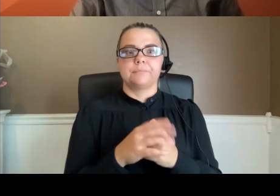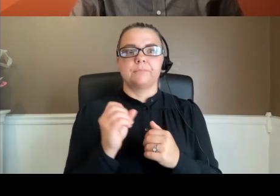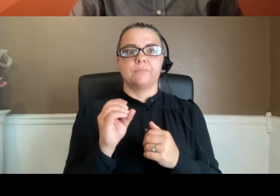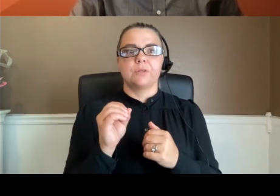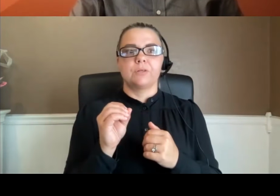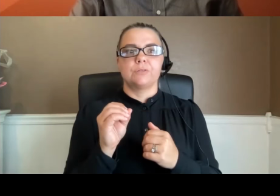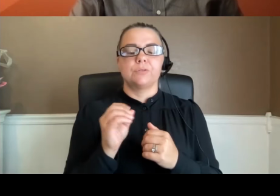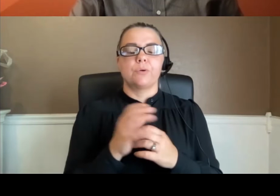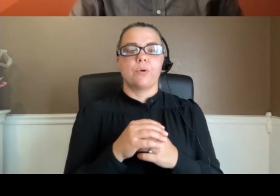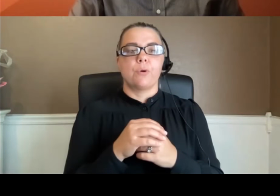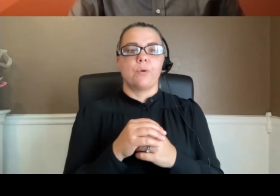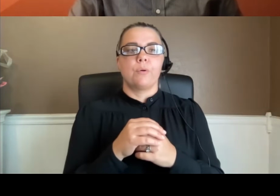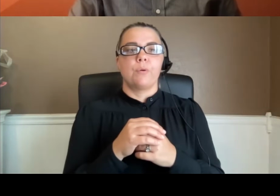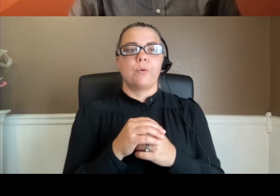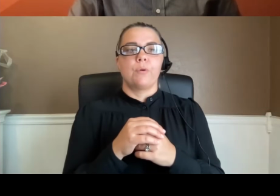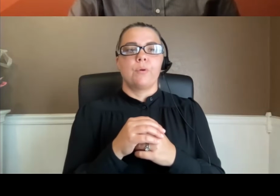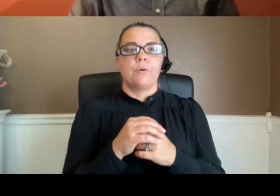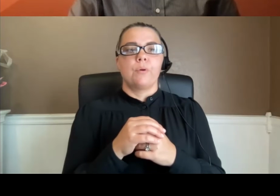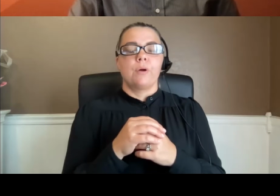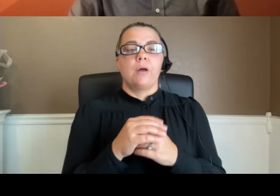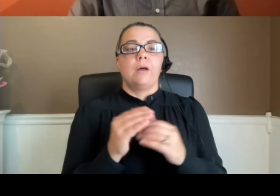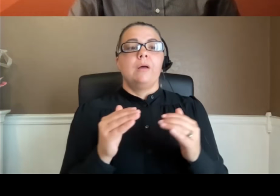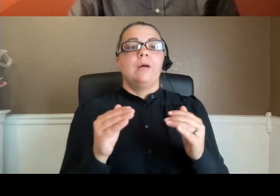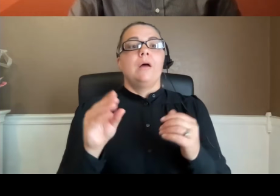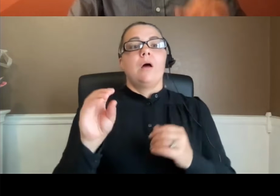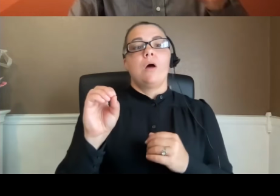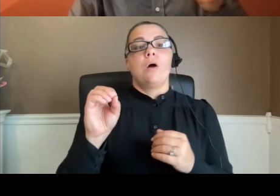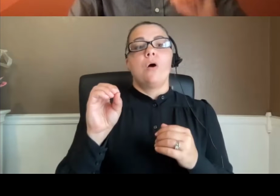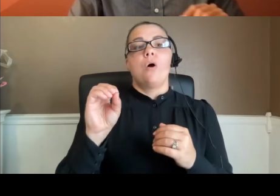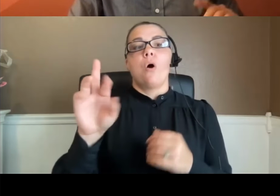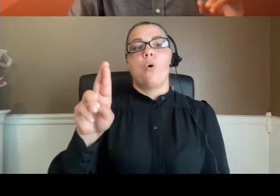our data for clarification. And then orientation for data summary and I'm going to talk about